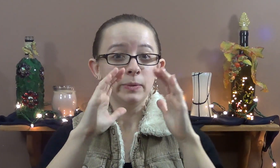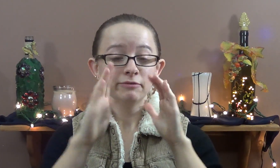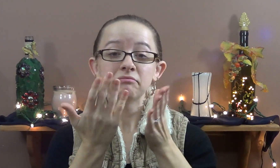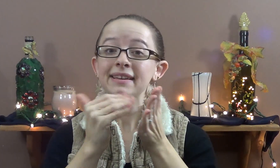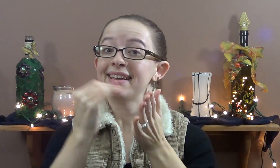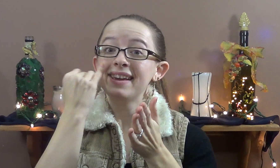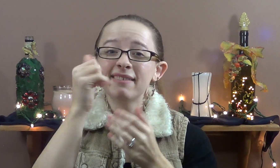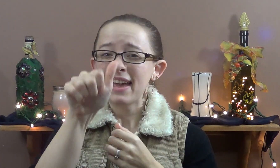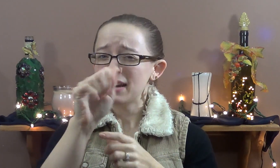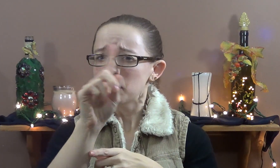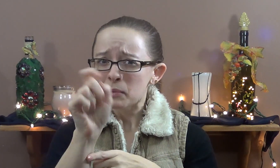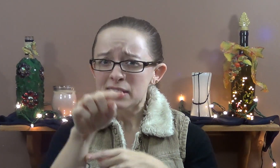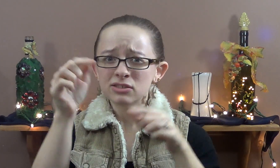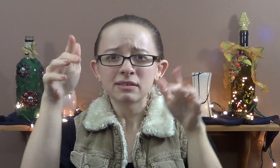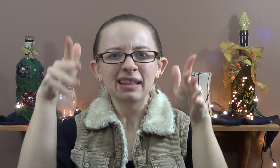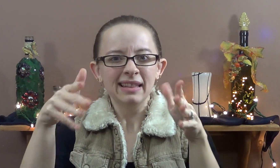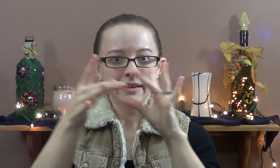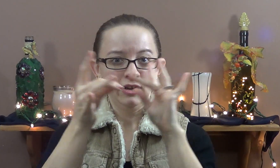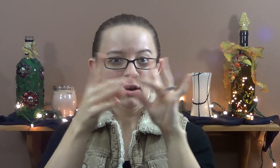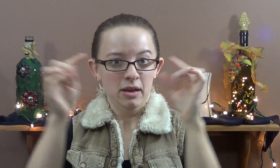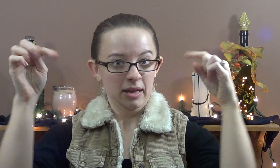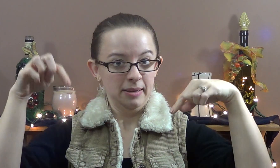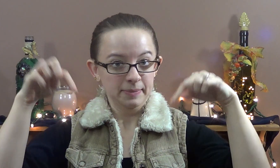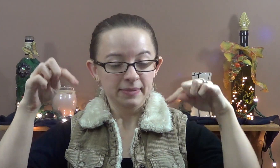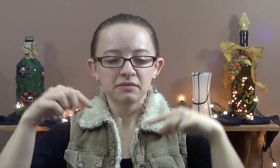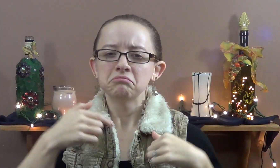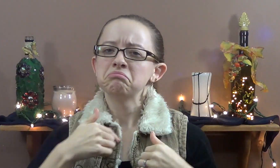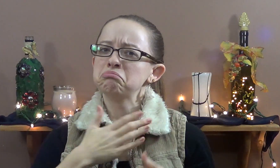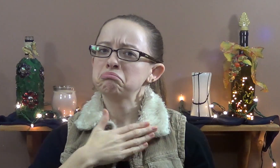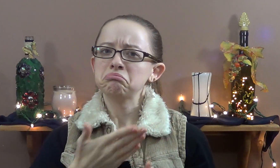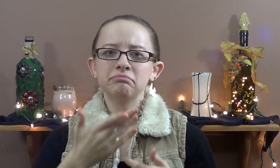a little bit with Deaf Blind communication. Again if you have any questions, leave them